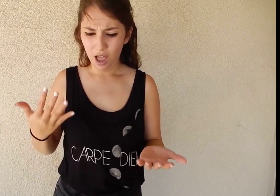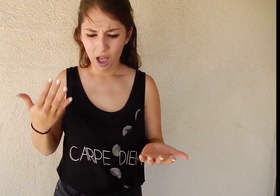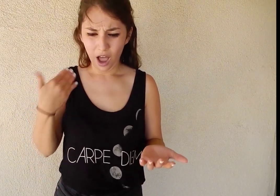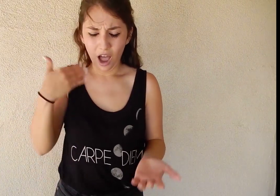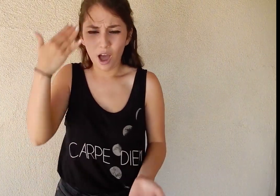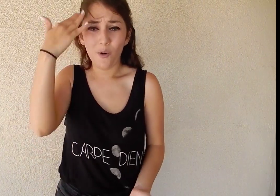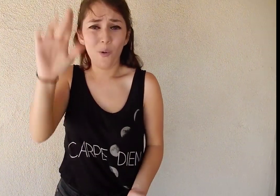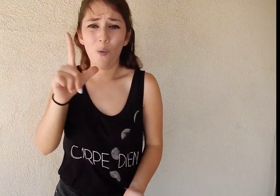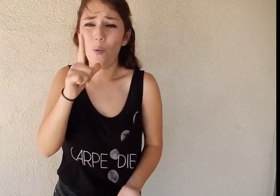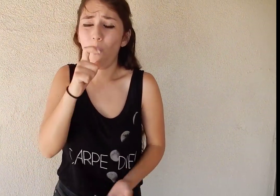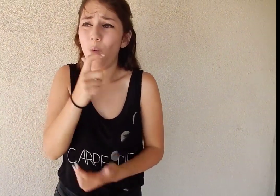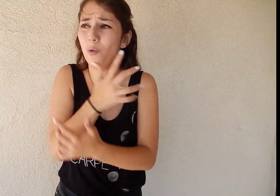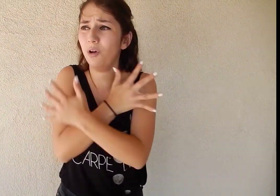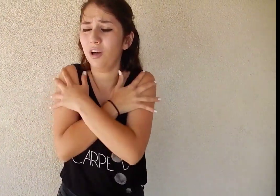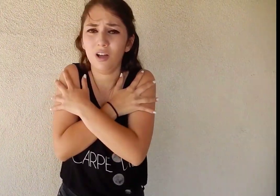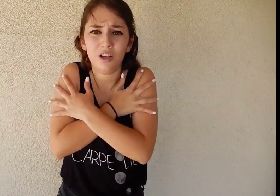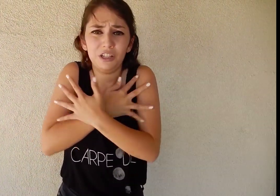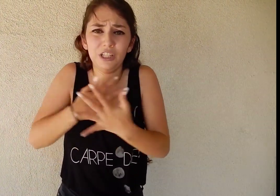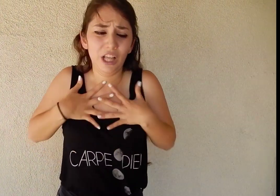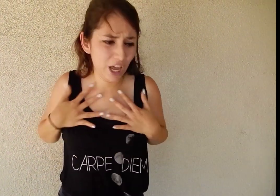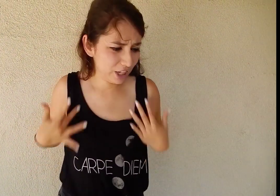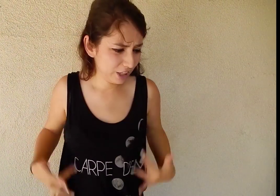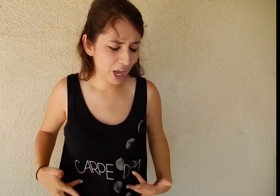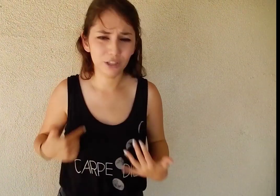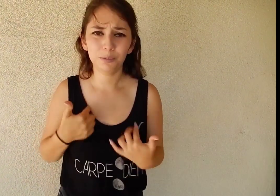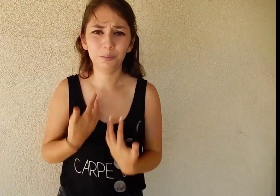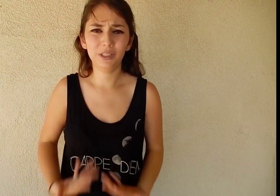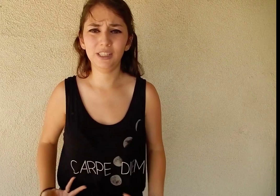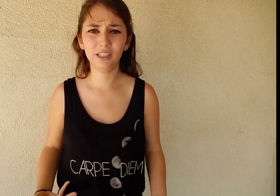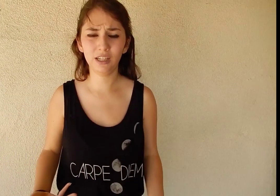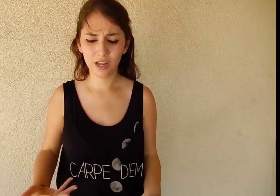who had touched it.